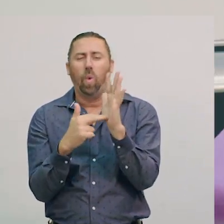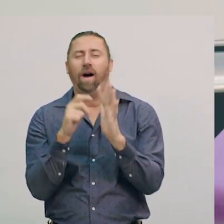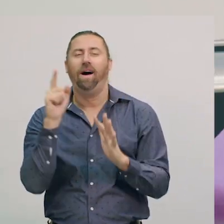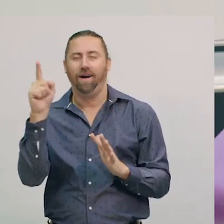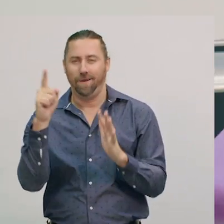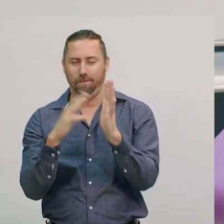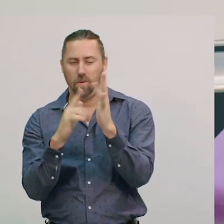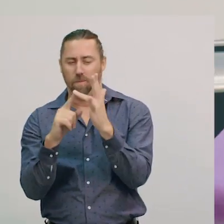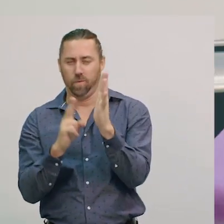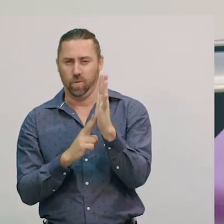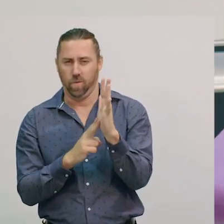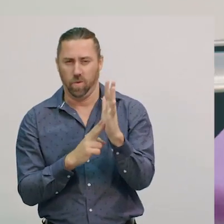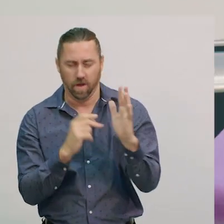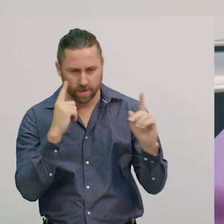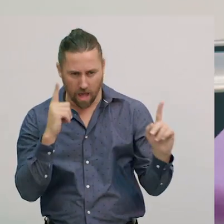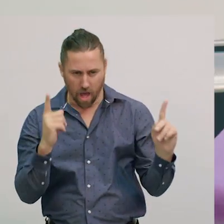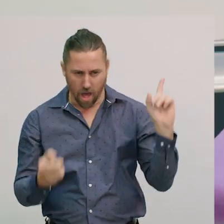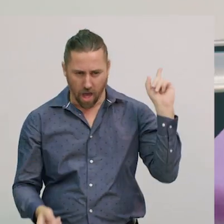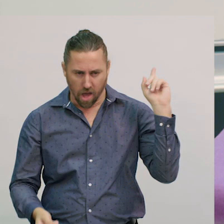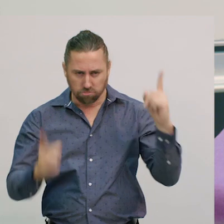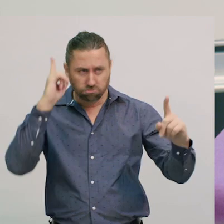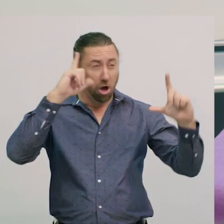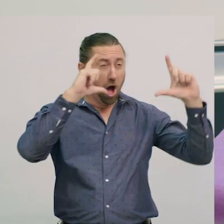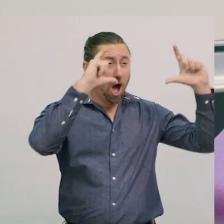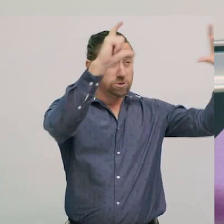This is a great model, and has answered our questions.